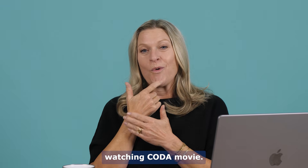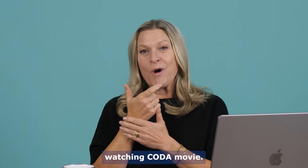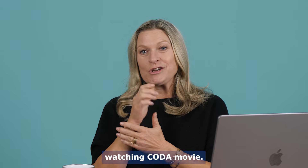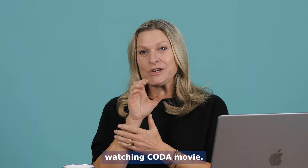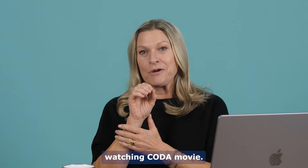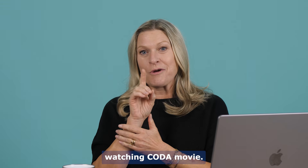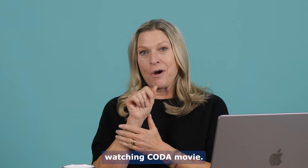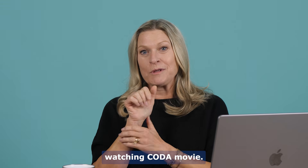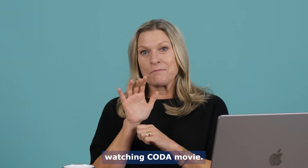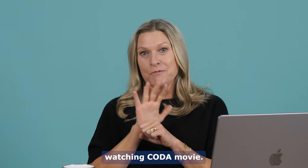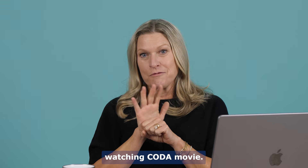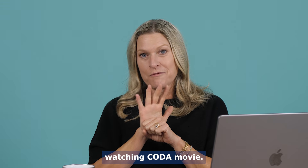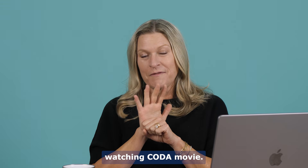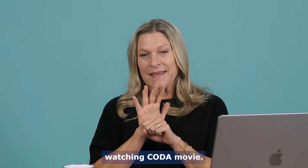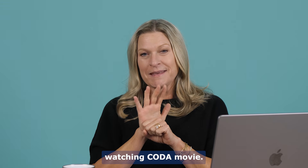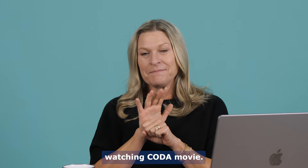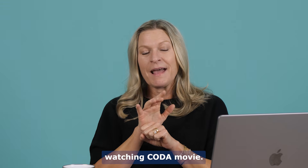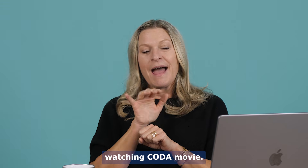watching CODA movie.